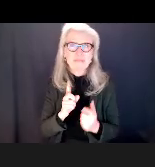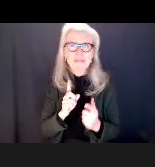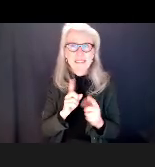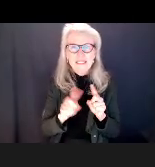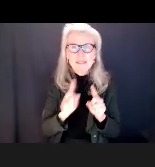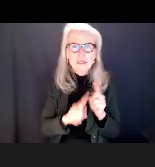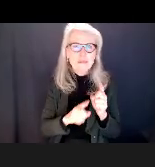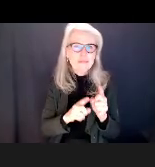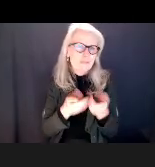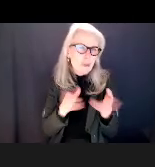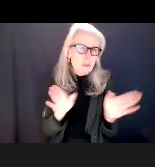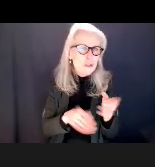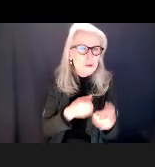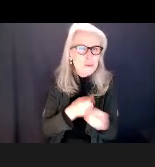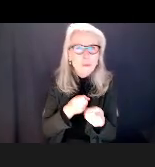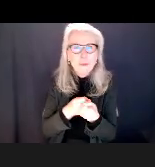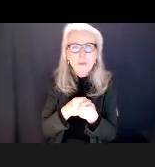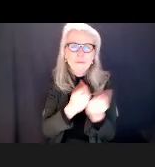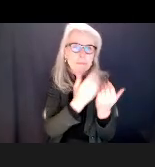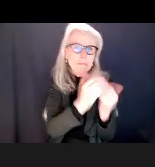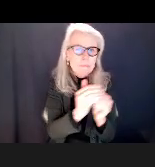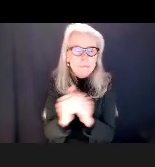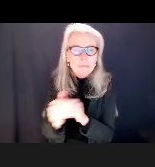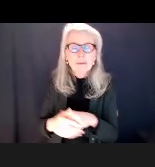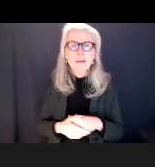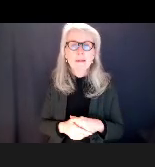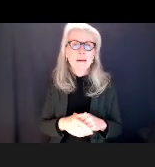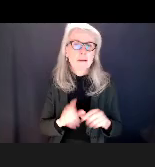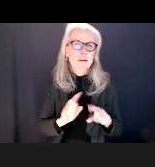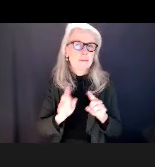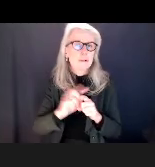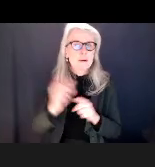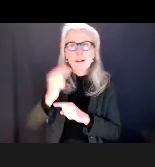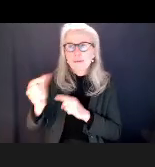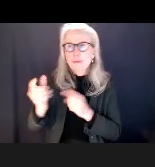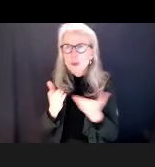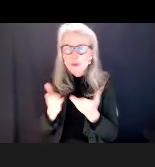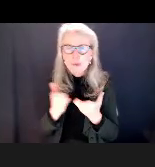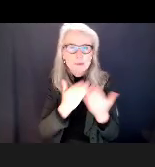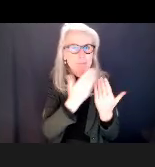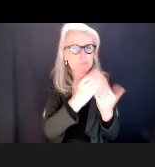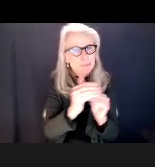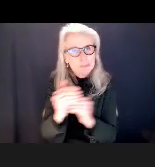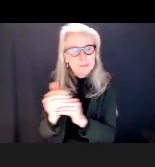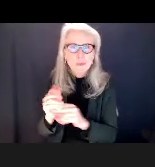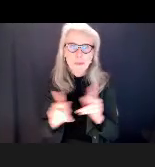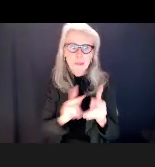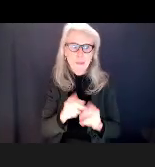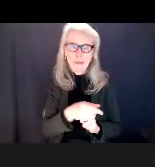support and the operation of many state-funded services for disabled people offered by